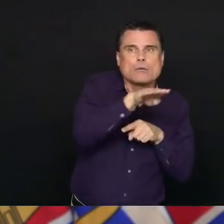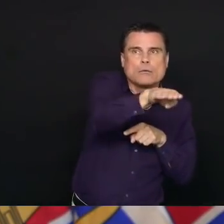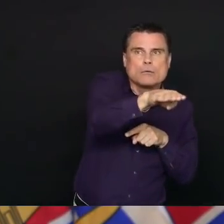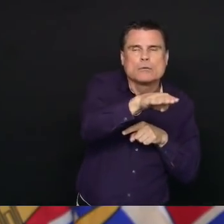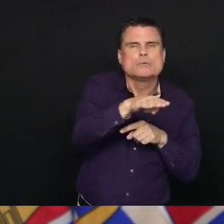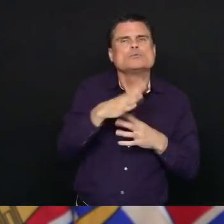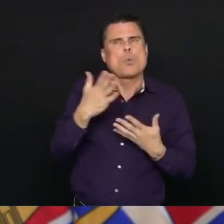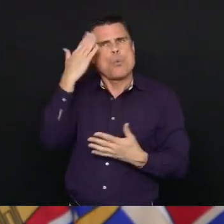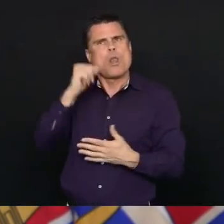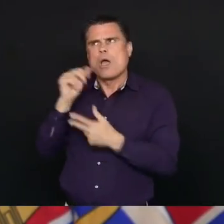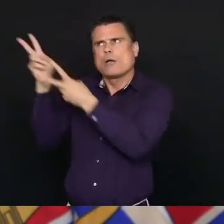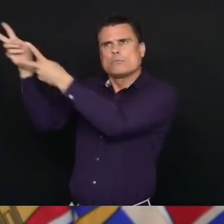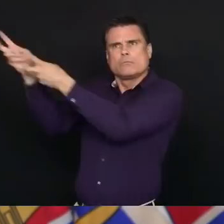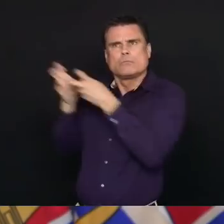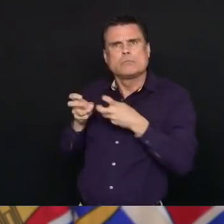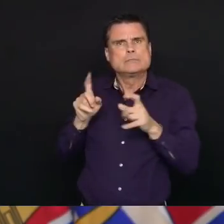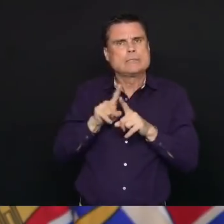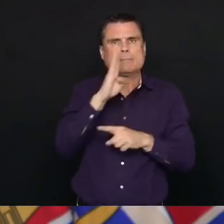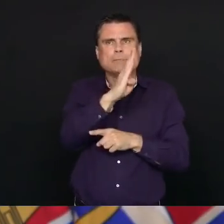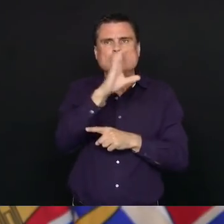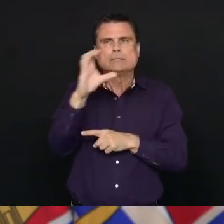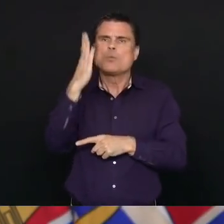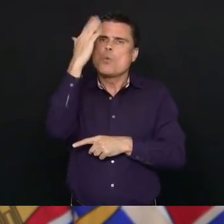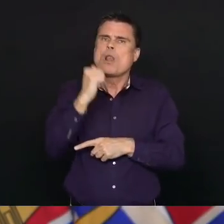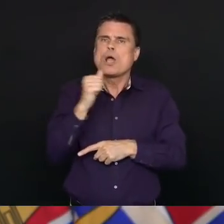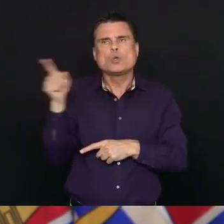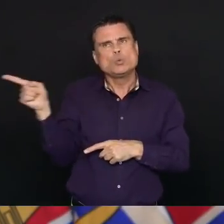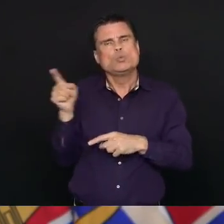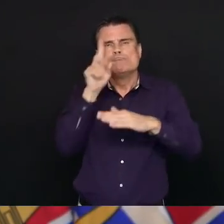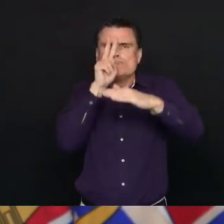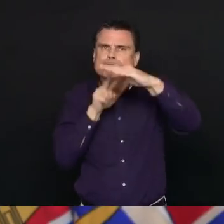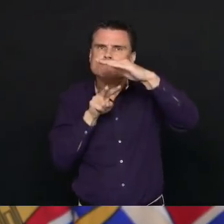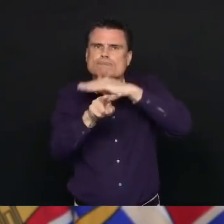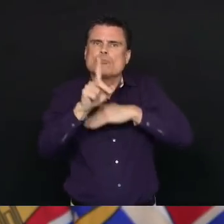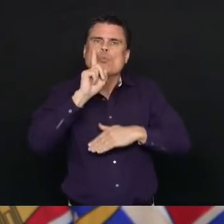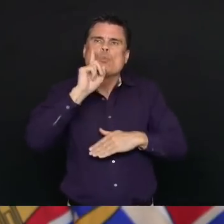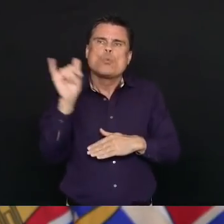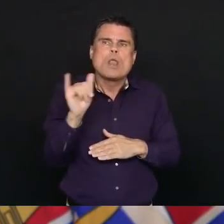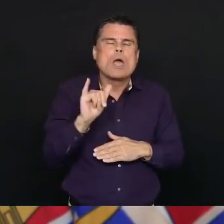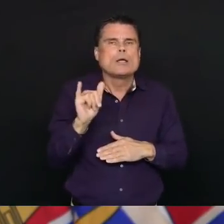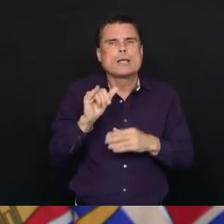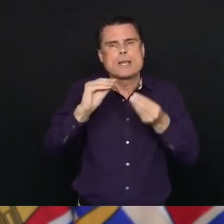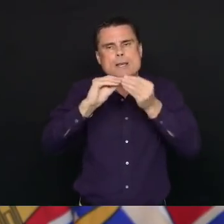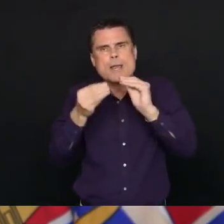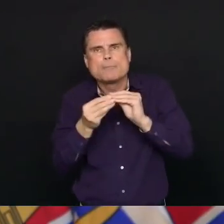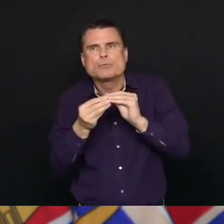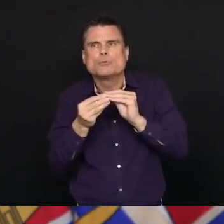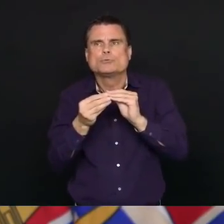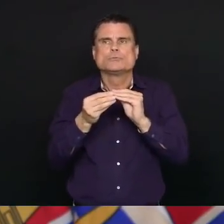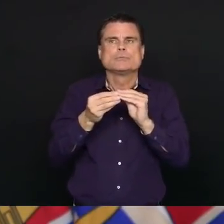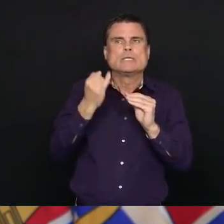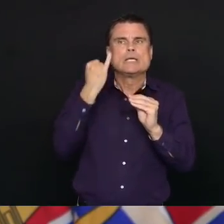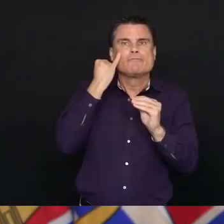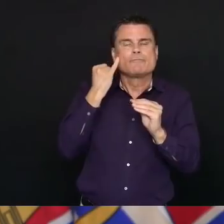as something that might be helpful out here and whether or not you might change and incorporate the cumulative deaths the next time you do modeling here?